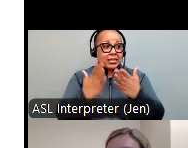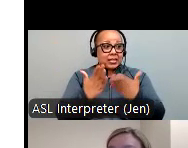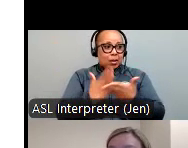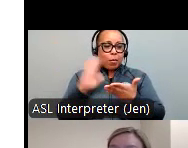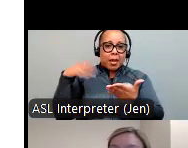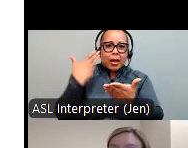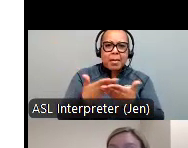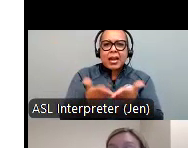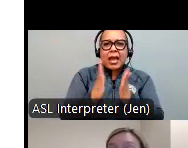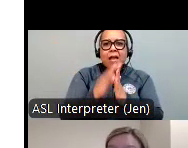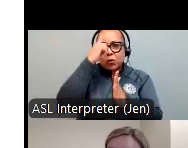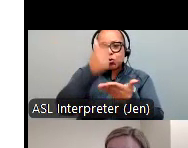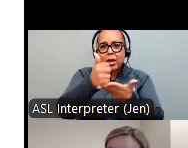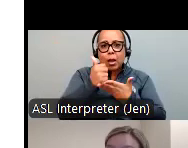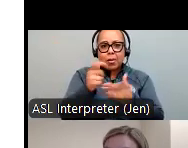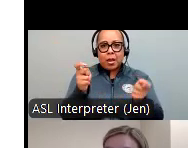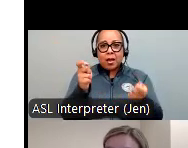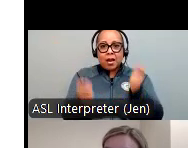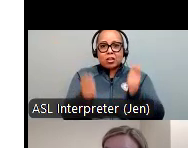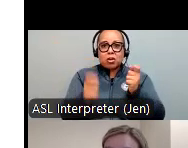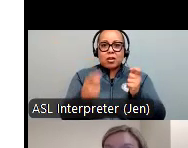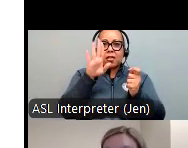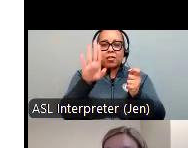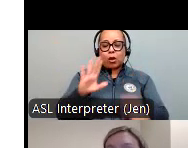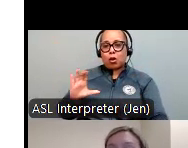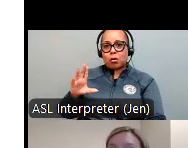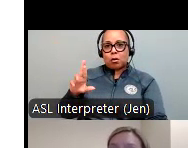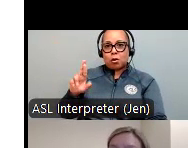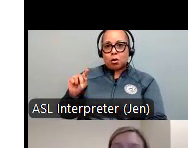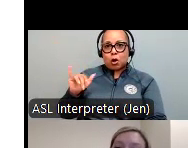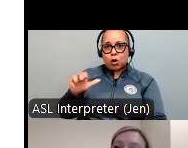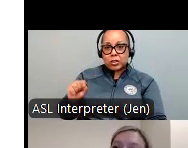ask for you to help them adjust their shades and curtains, or to leave the shades and curtains the